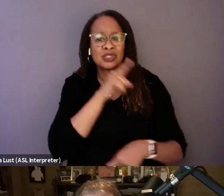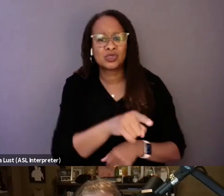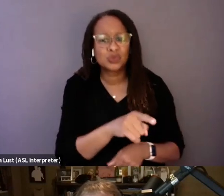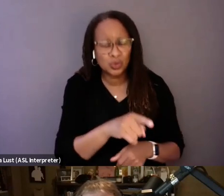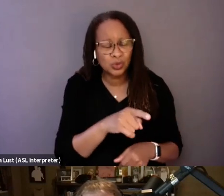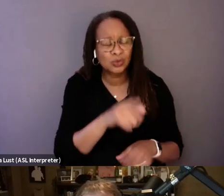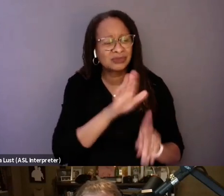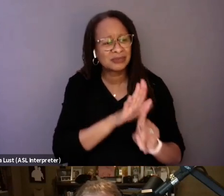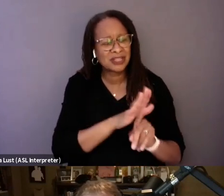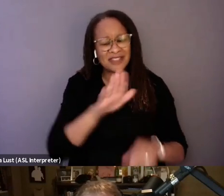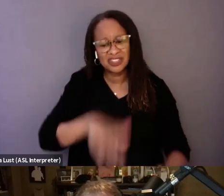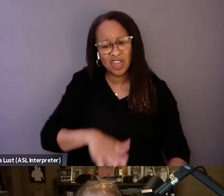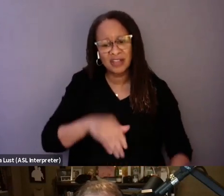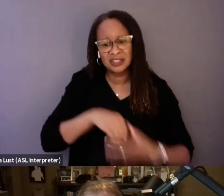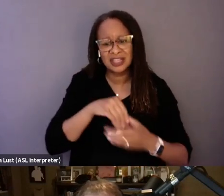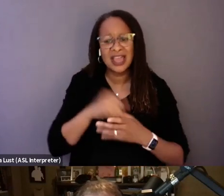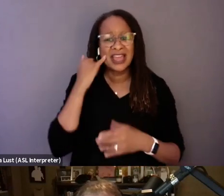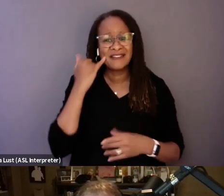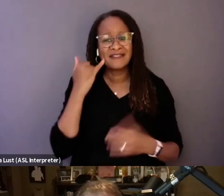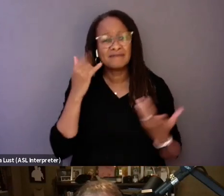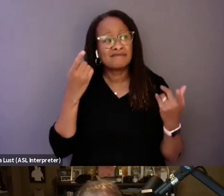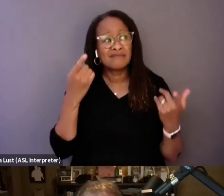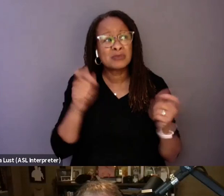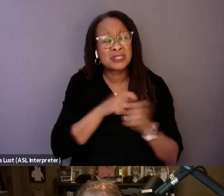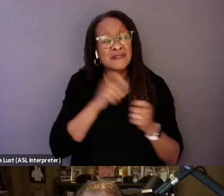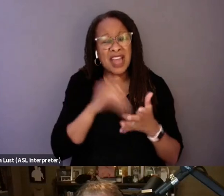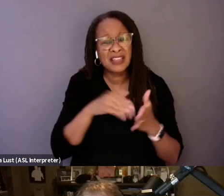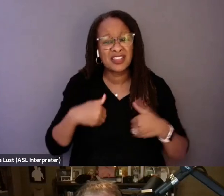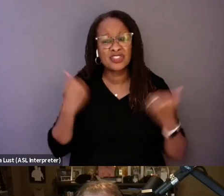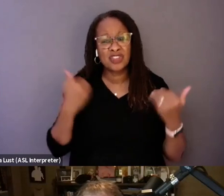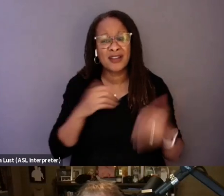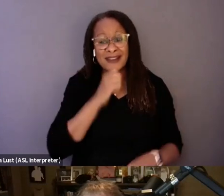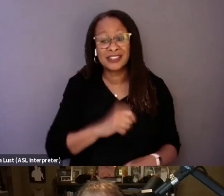That forms at that young age and John brought it all, he brought it all.